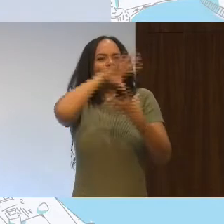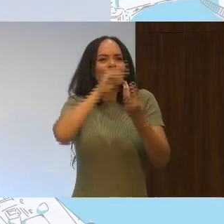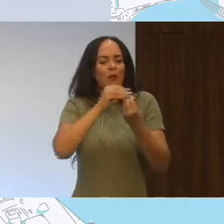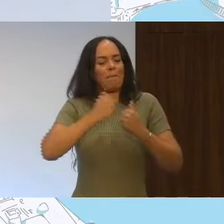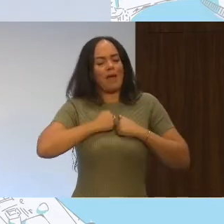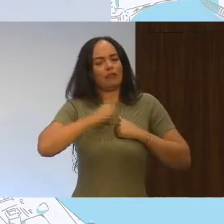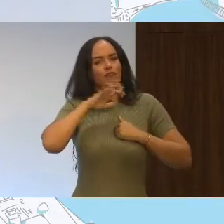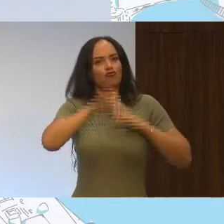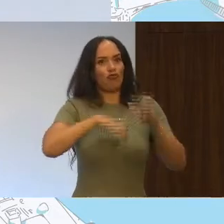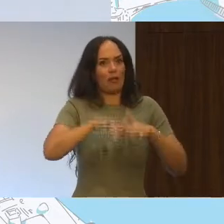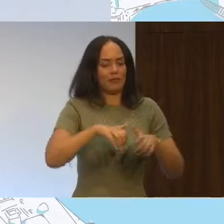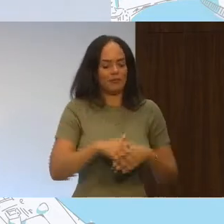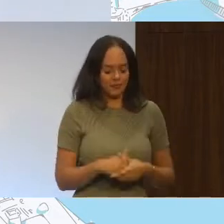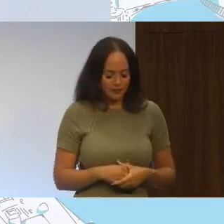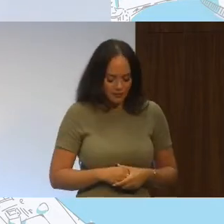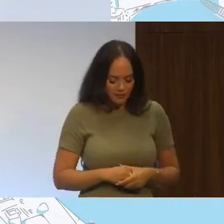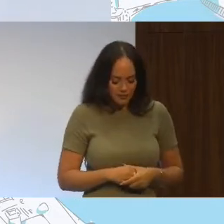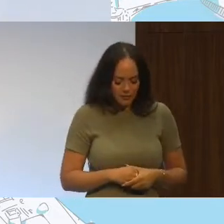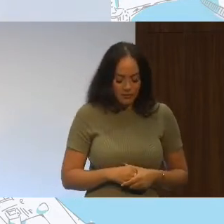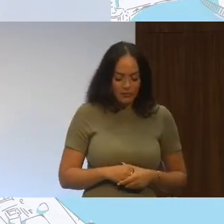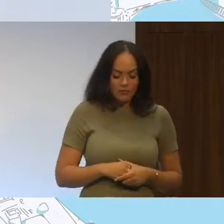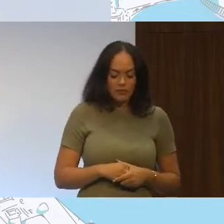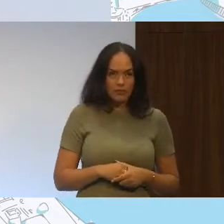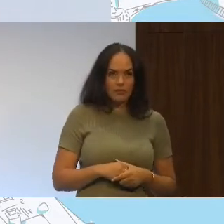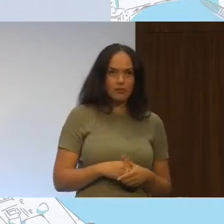On this particular night, I lay in my bed completely disabled